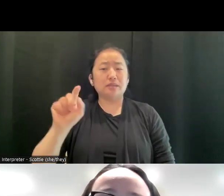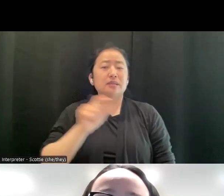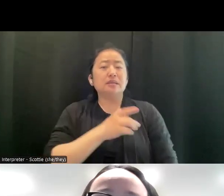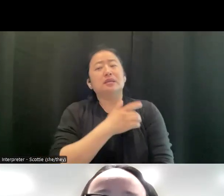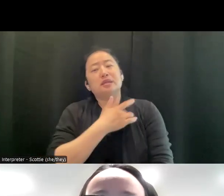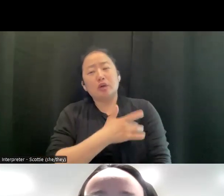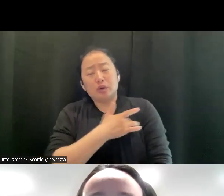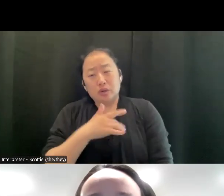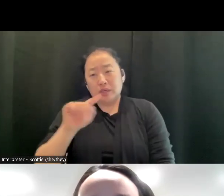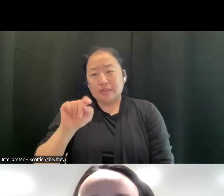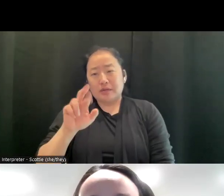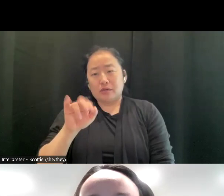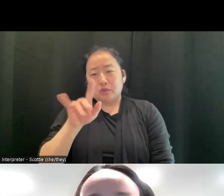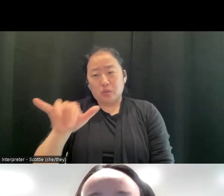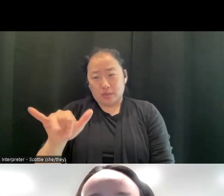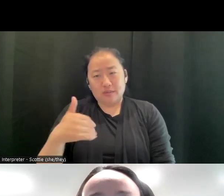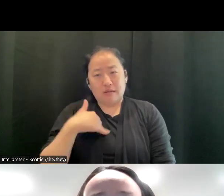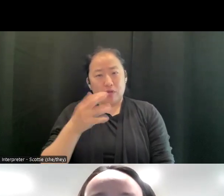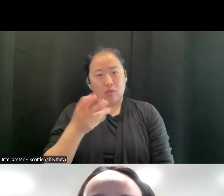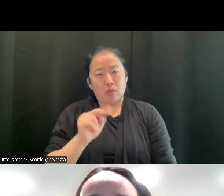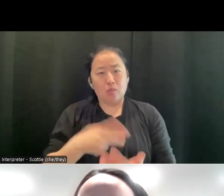And just some additional information if you want to look up your own state or just